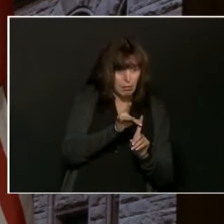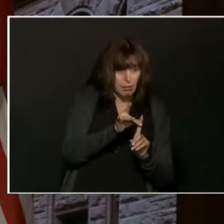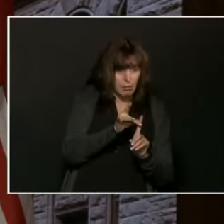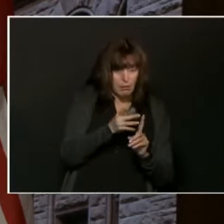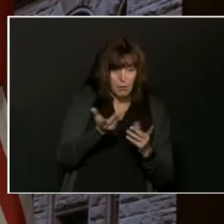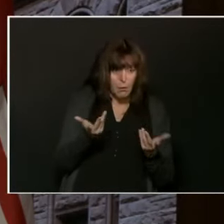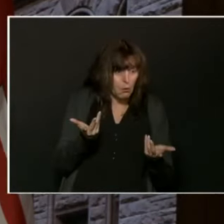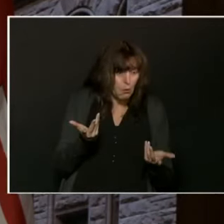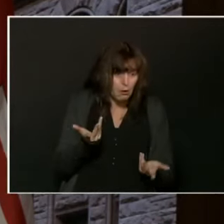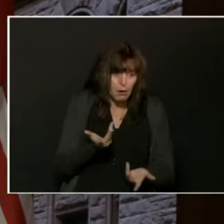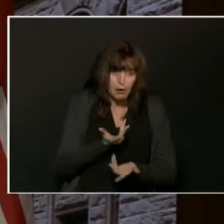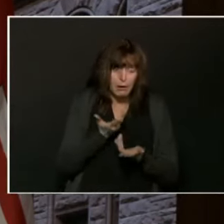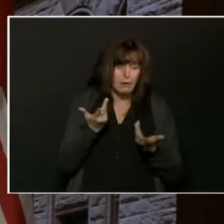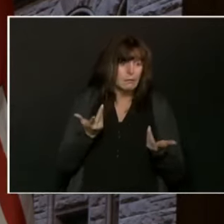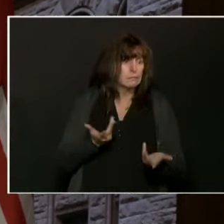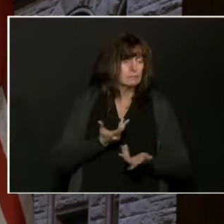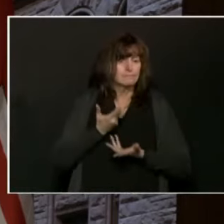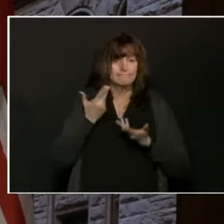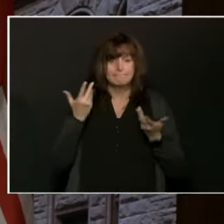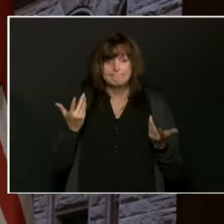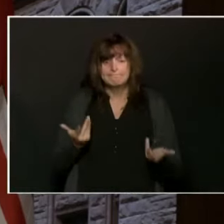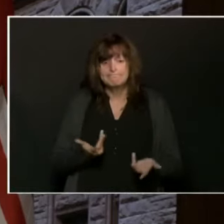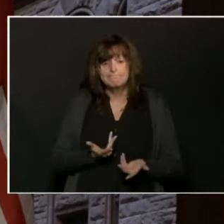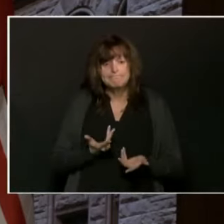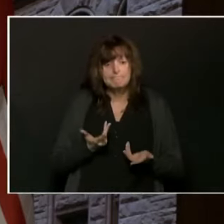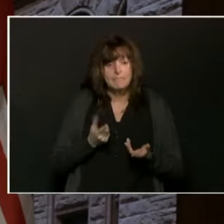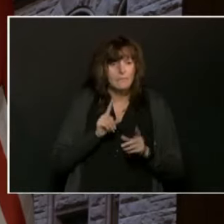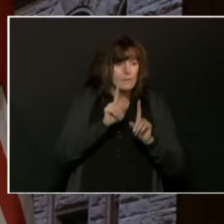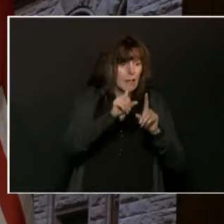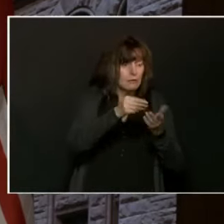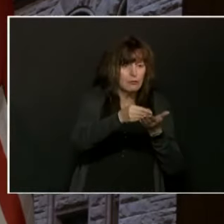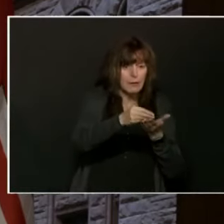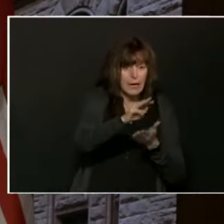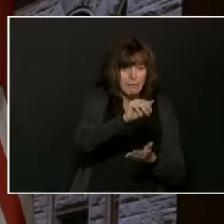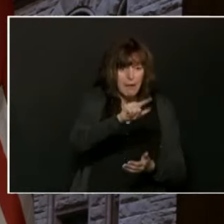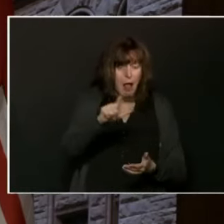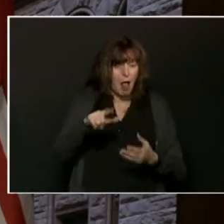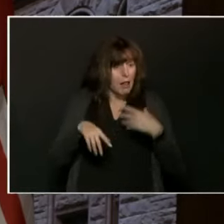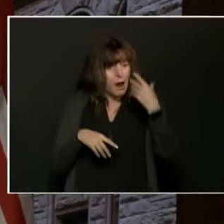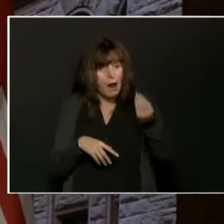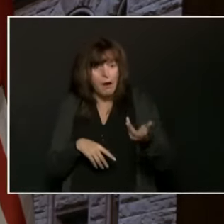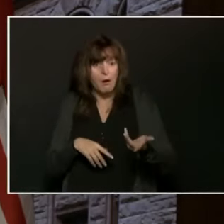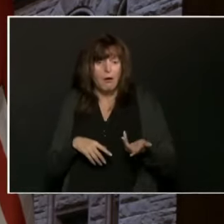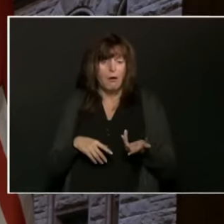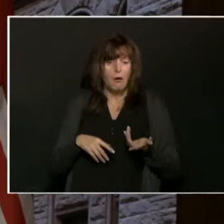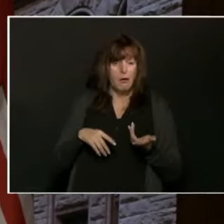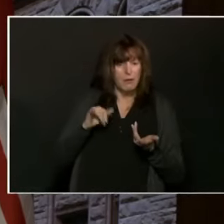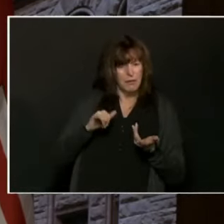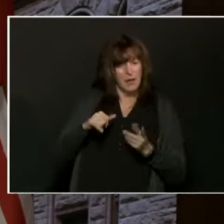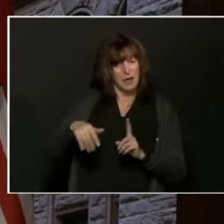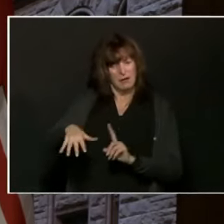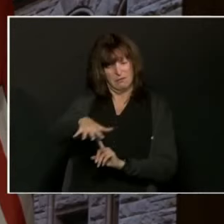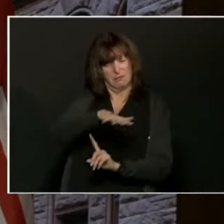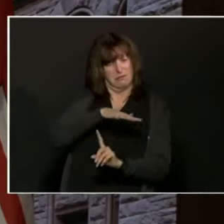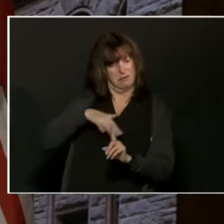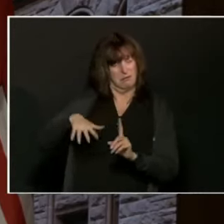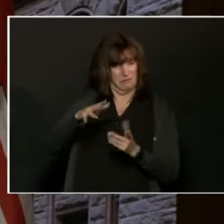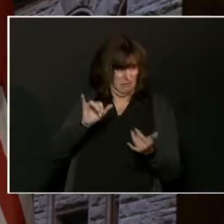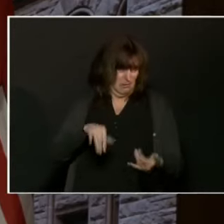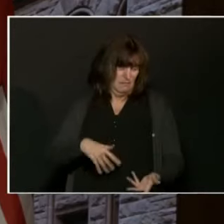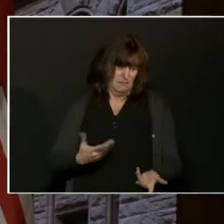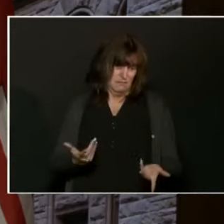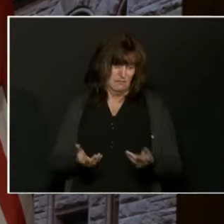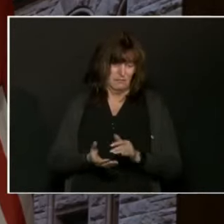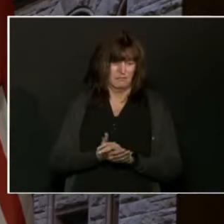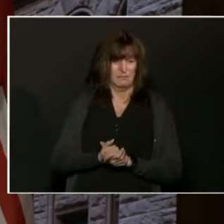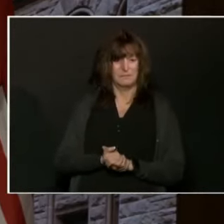KIDS, OR FROM THEIR PARENTS